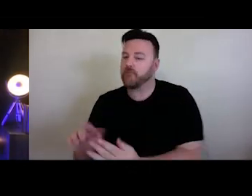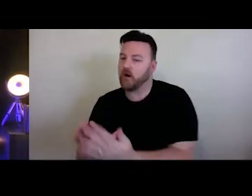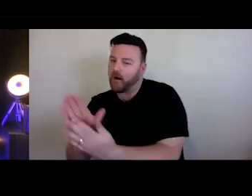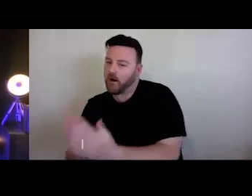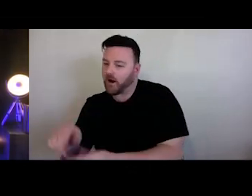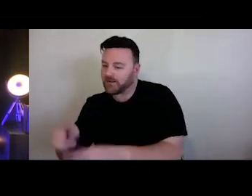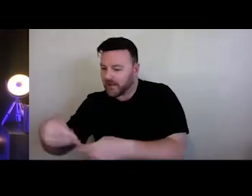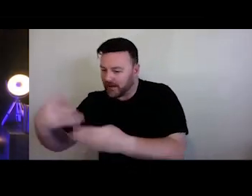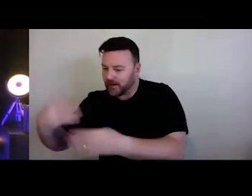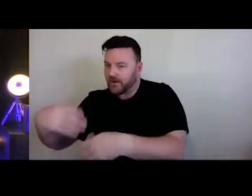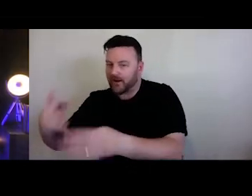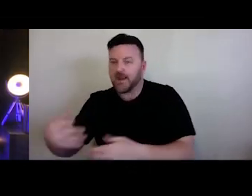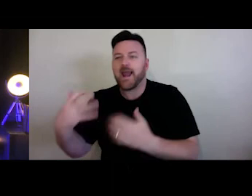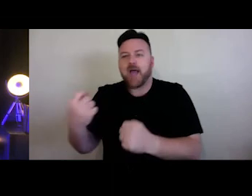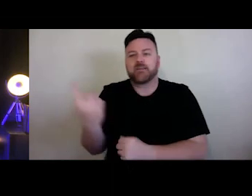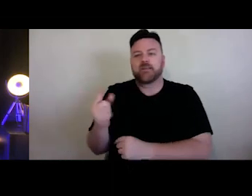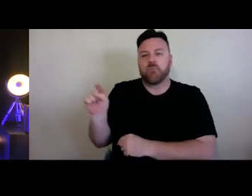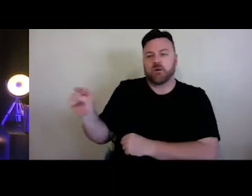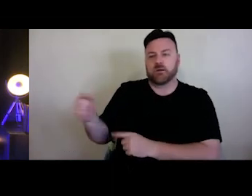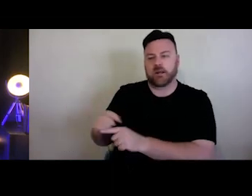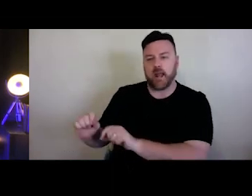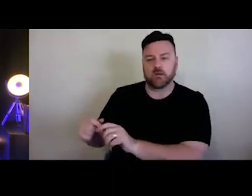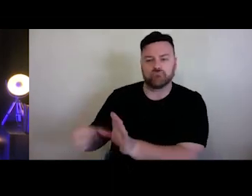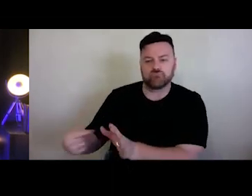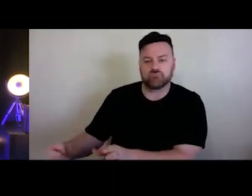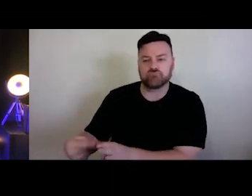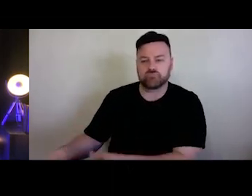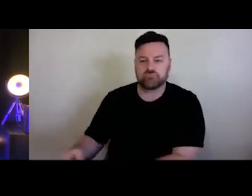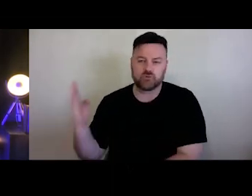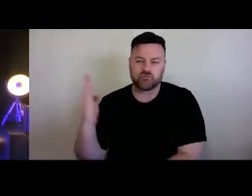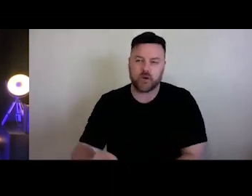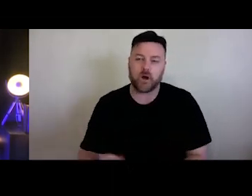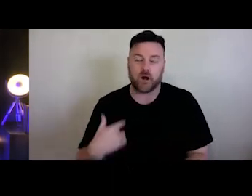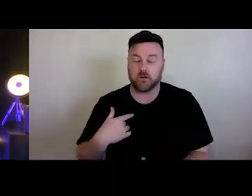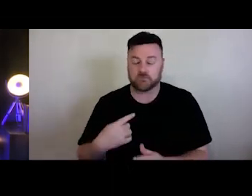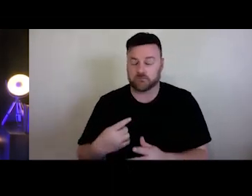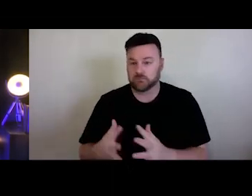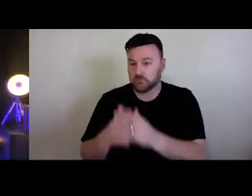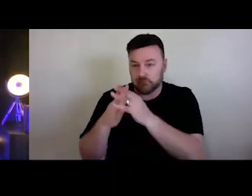to have someone respond straightaway with responses is important to keep